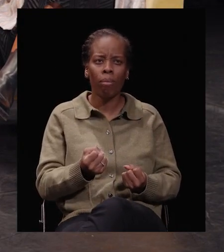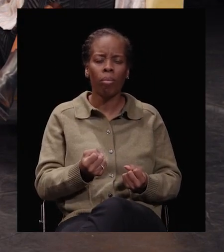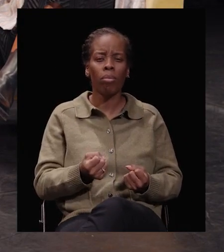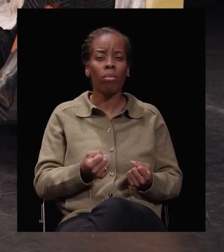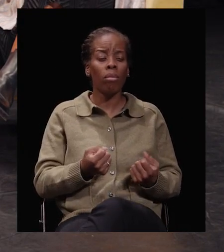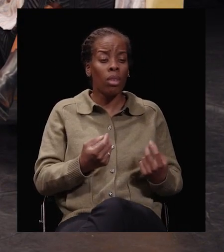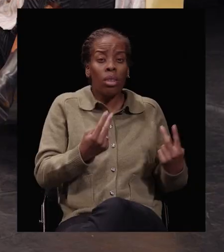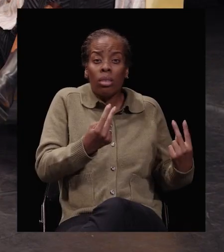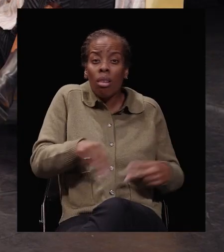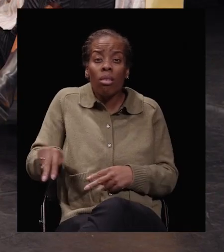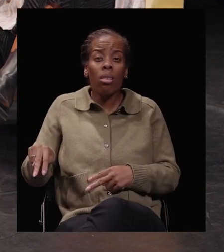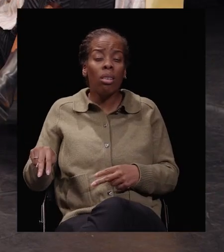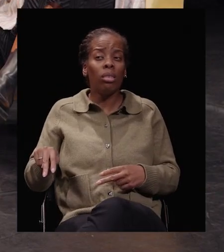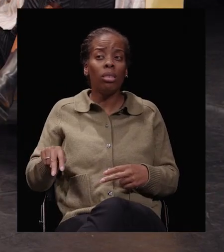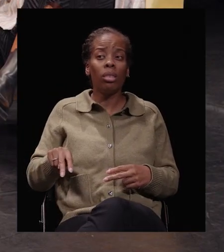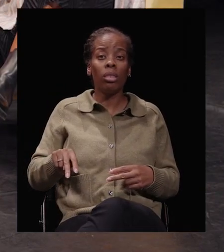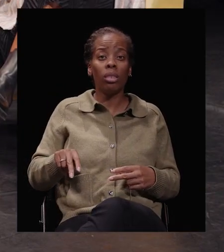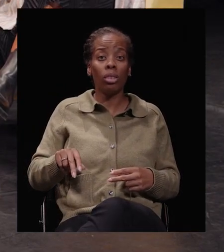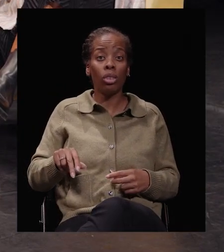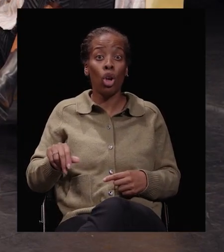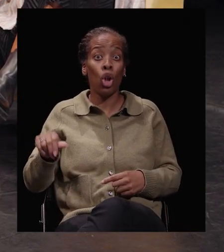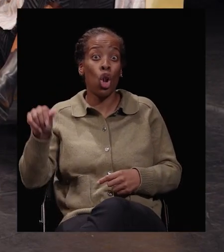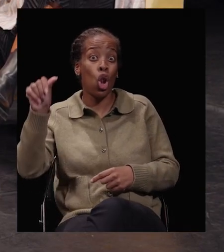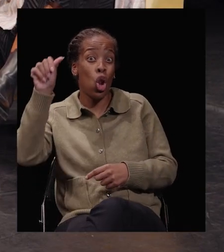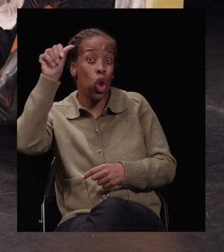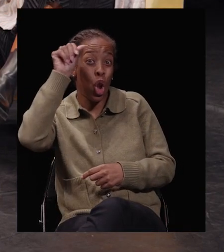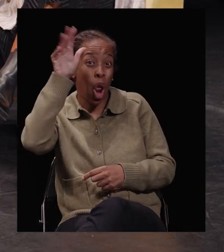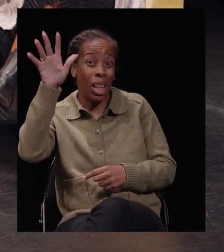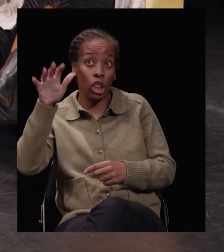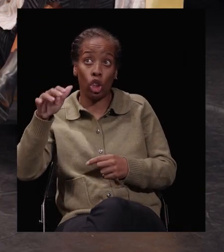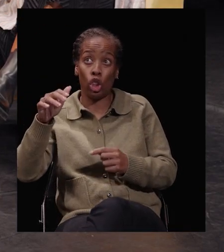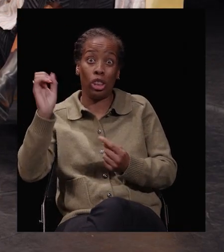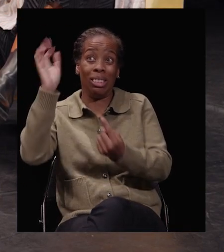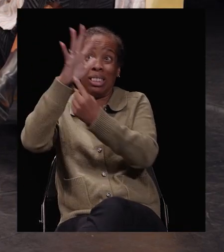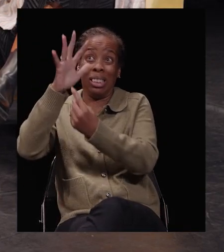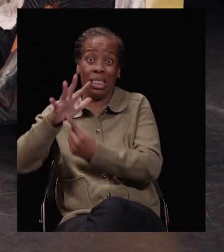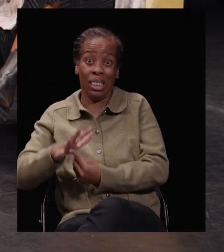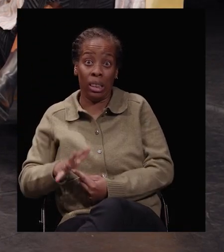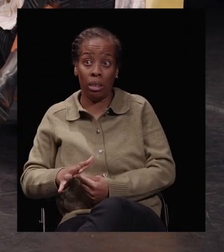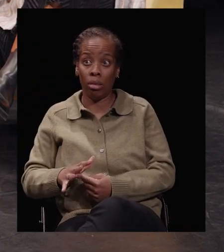in terms of sort of knowledge hierarchies is not at the top of a knowledge hierarchy.